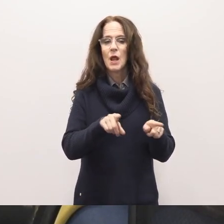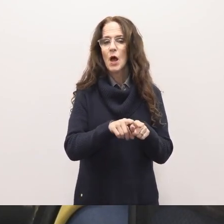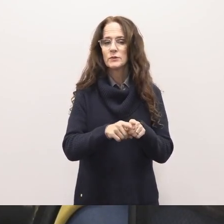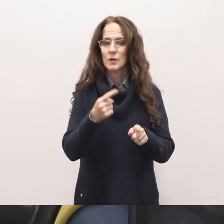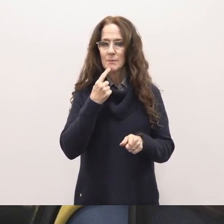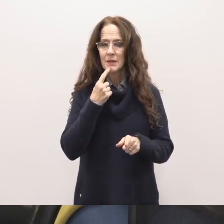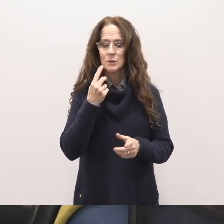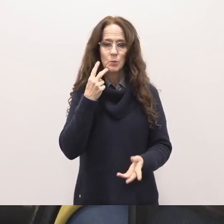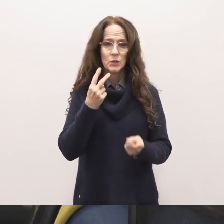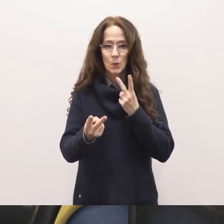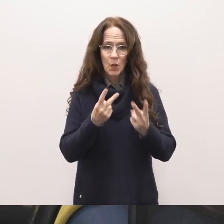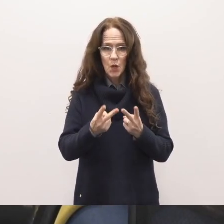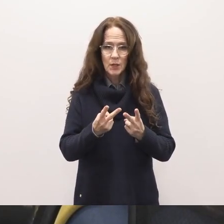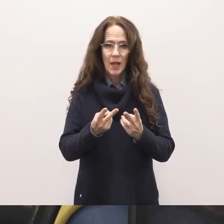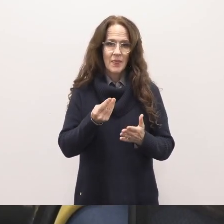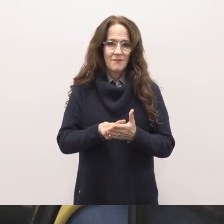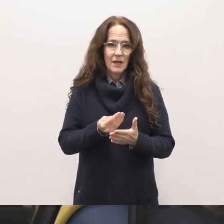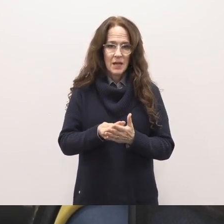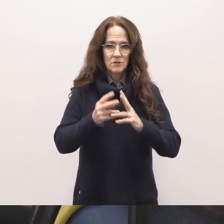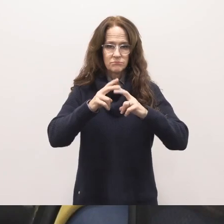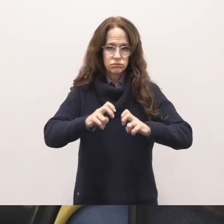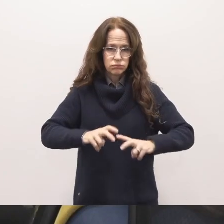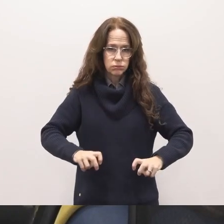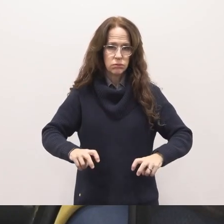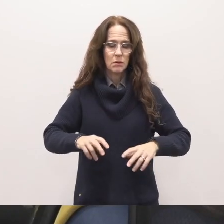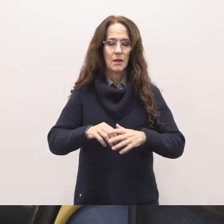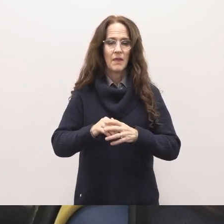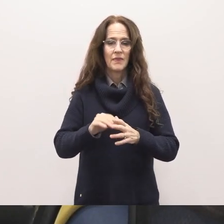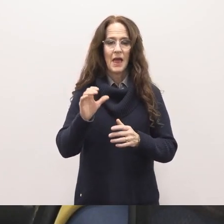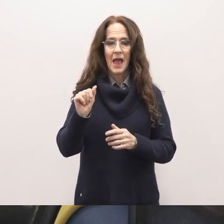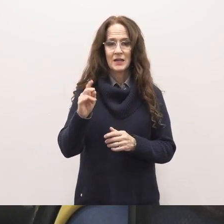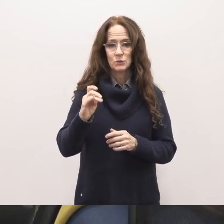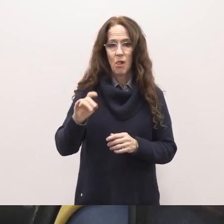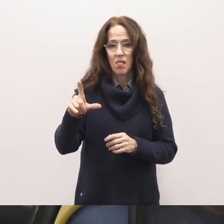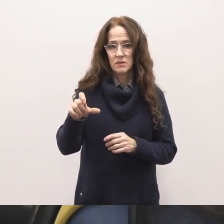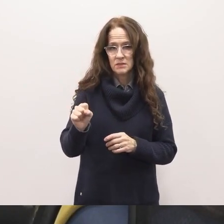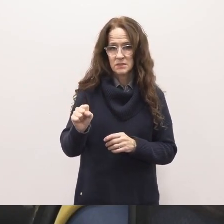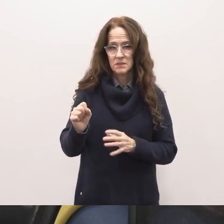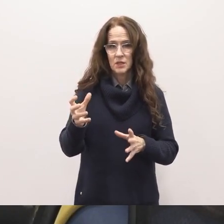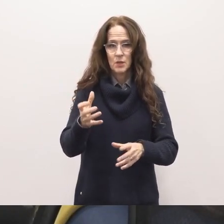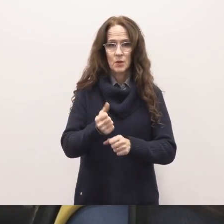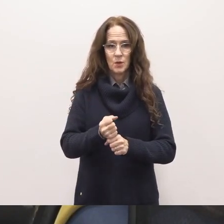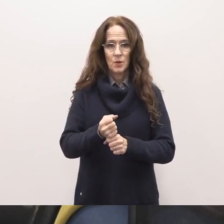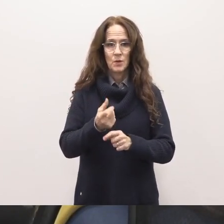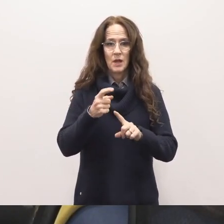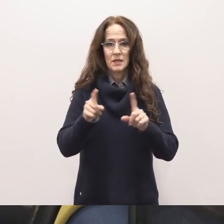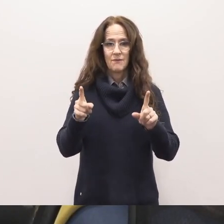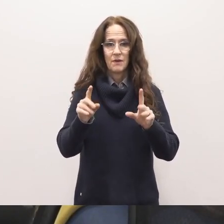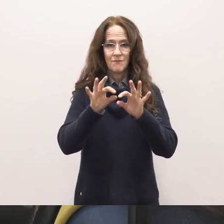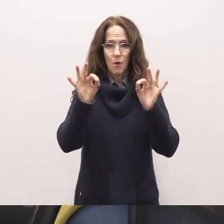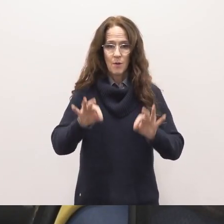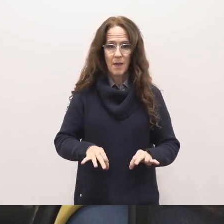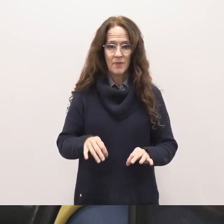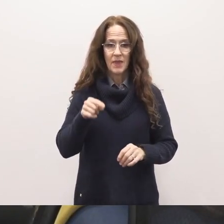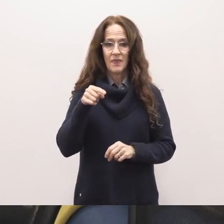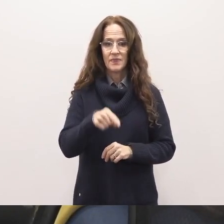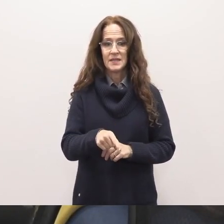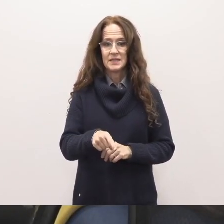at the financials, the unaudited actuals that you received, they're in a very different format than these financial statements,